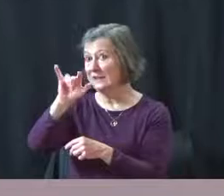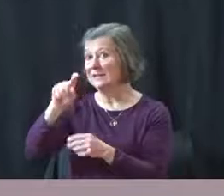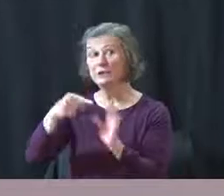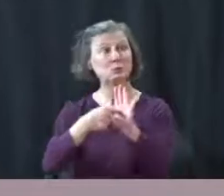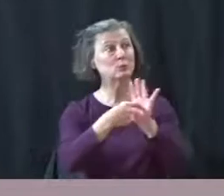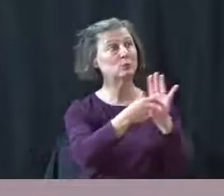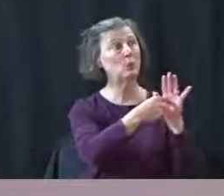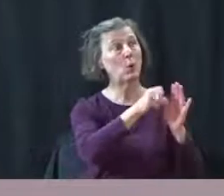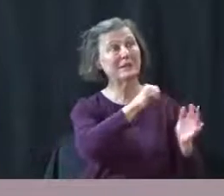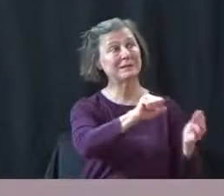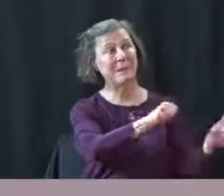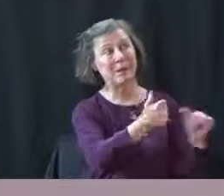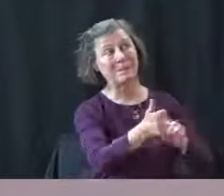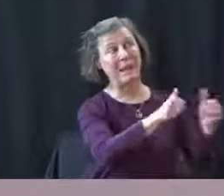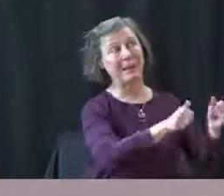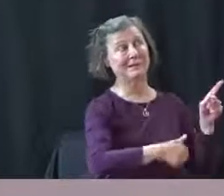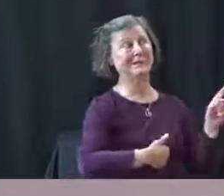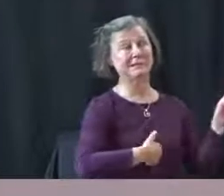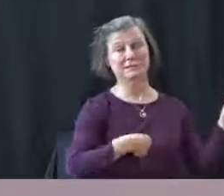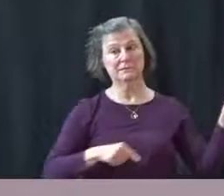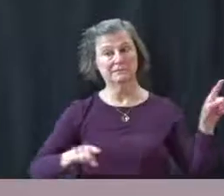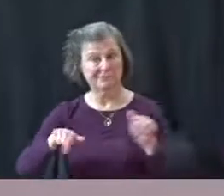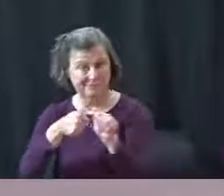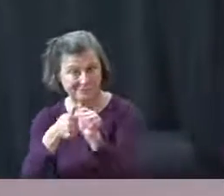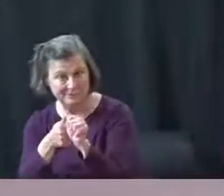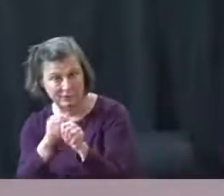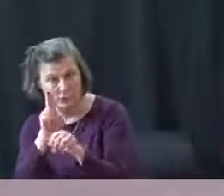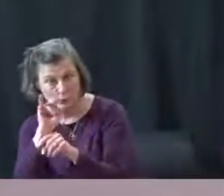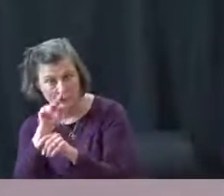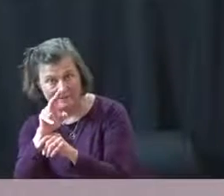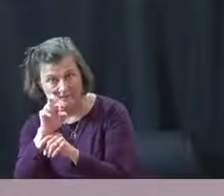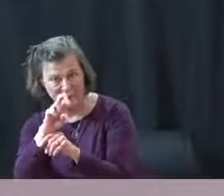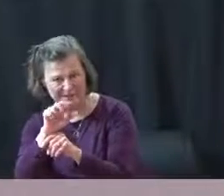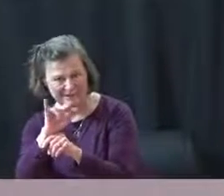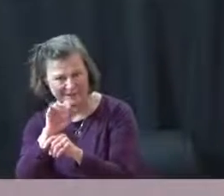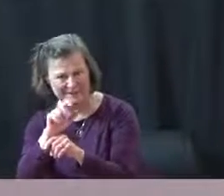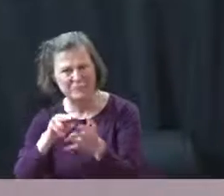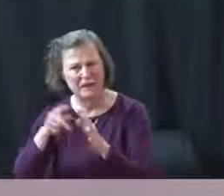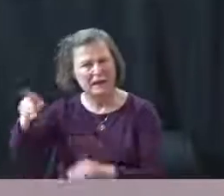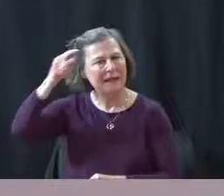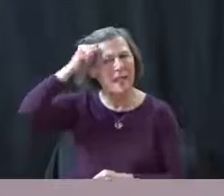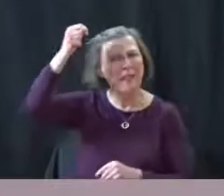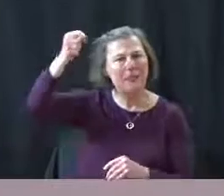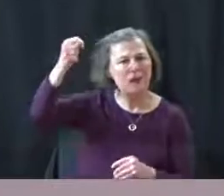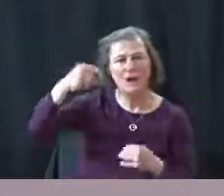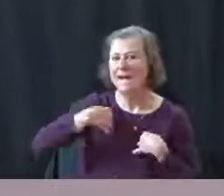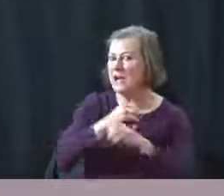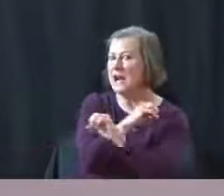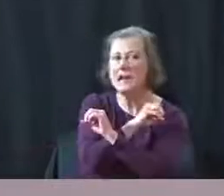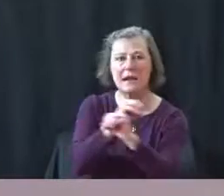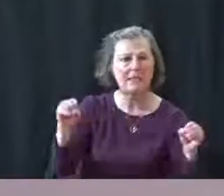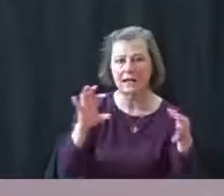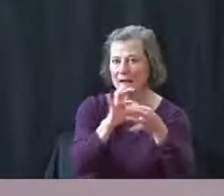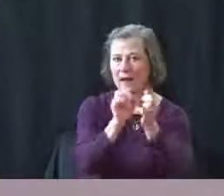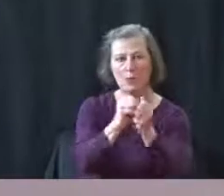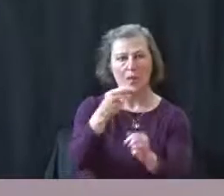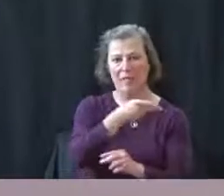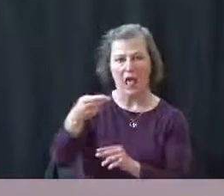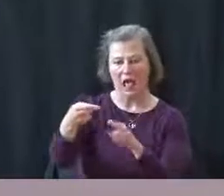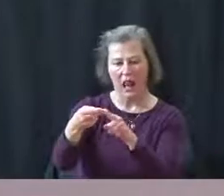when I was growing up -- that is to say his theology did not have anything about hell in it and he did not go about using that kind of word.